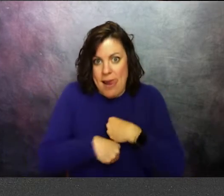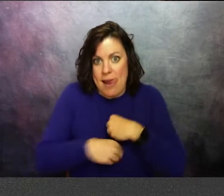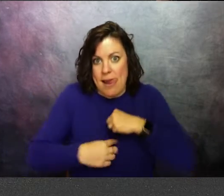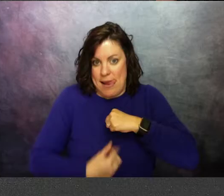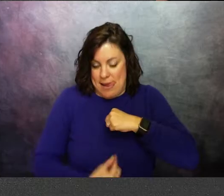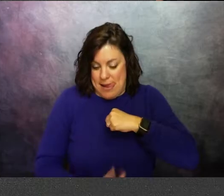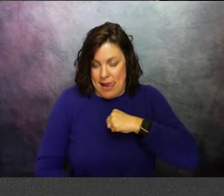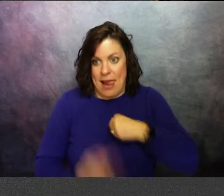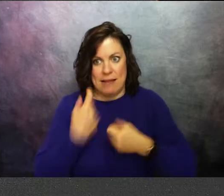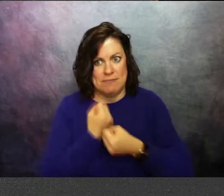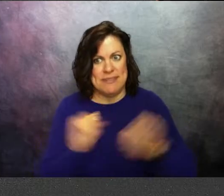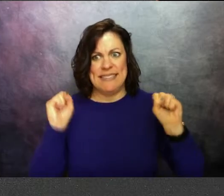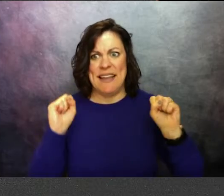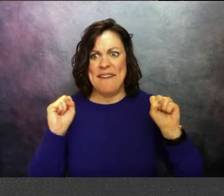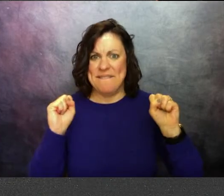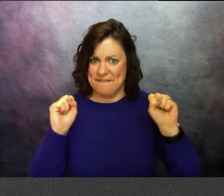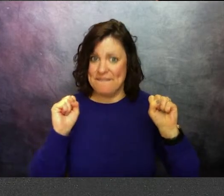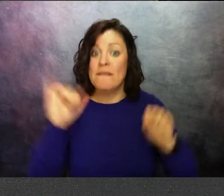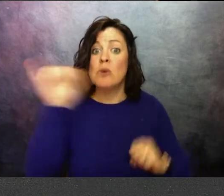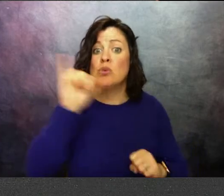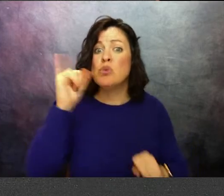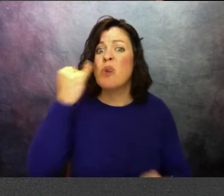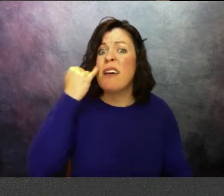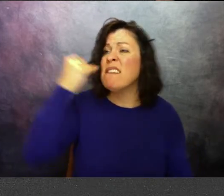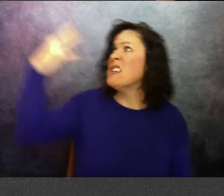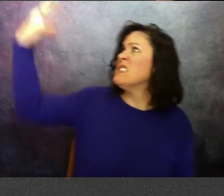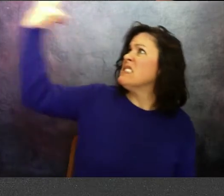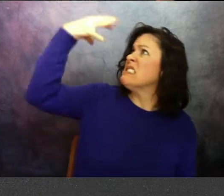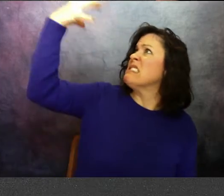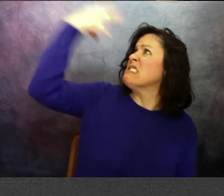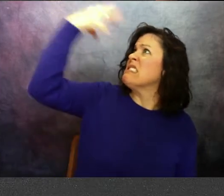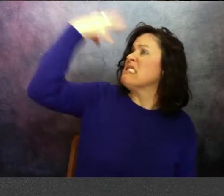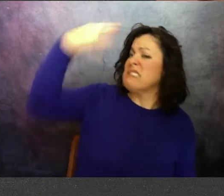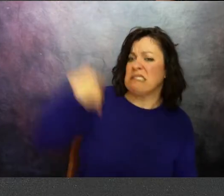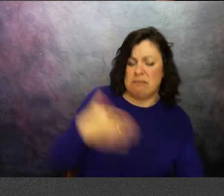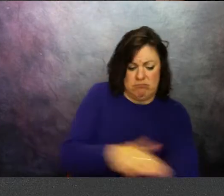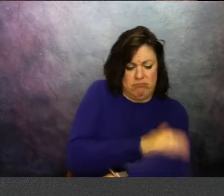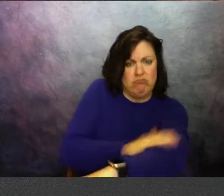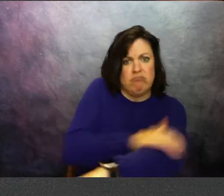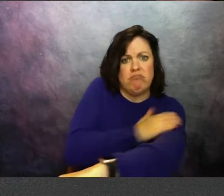Oh, there might be some sun. So we might be going to some sunny places.